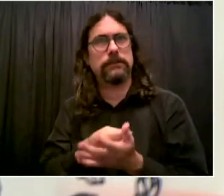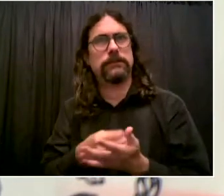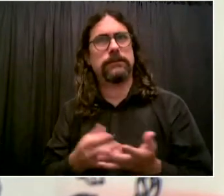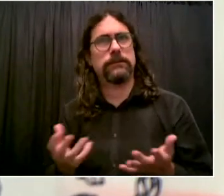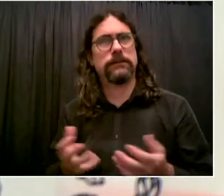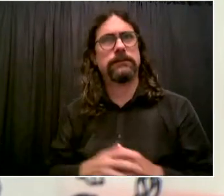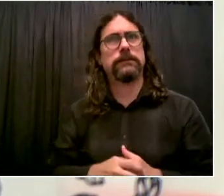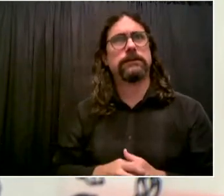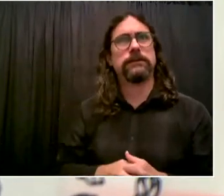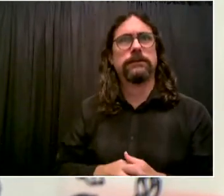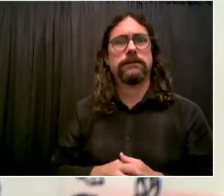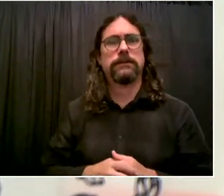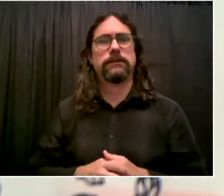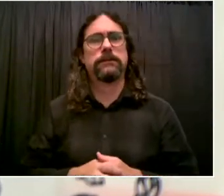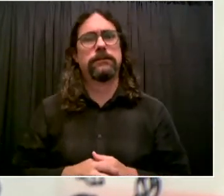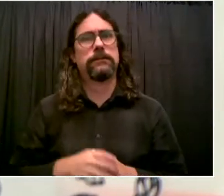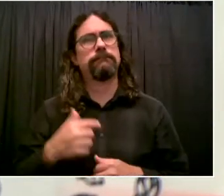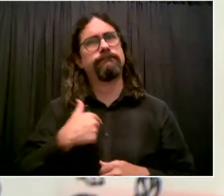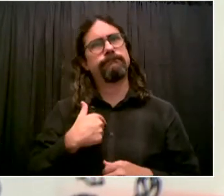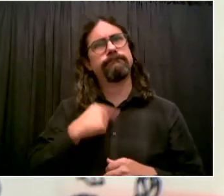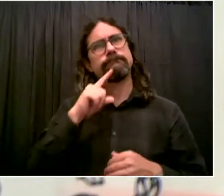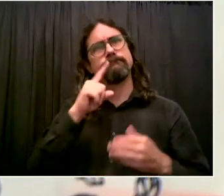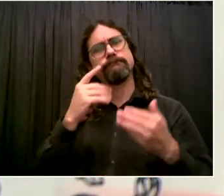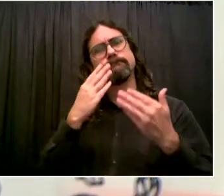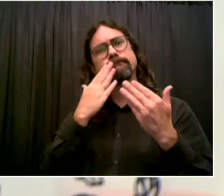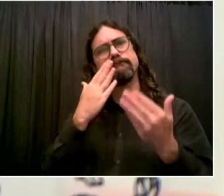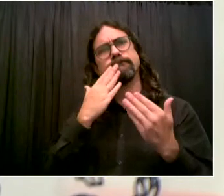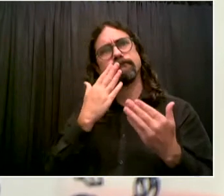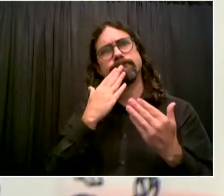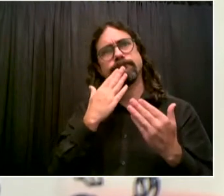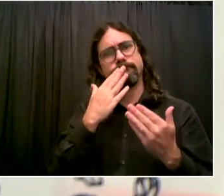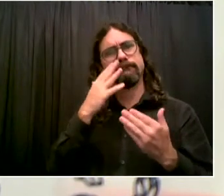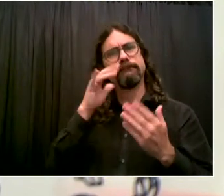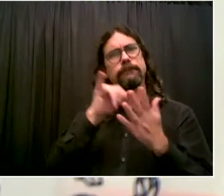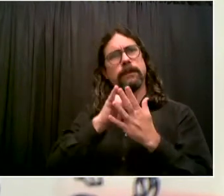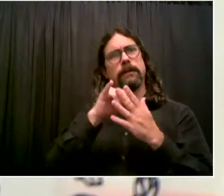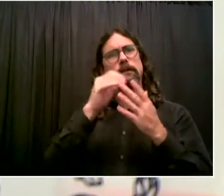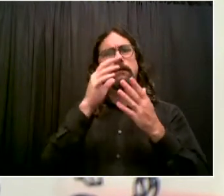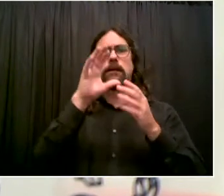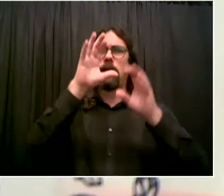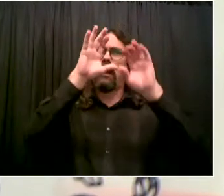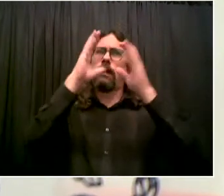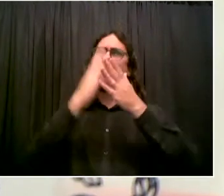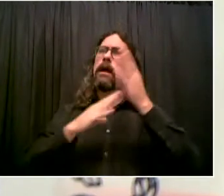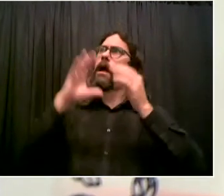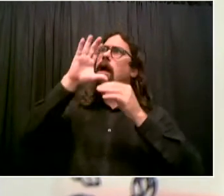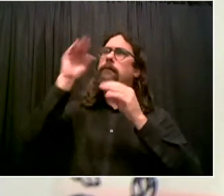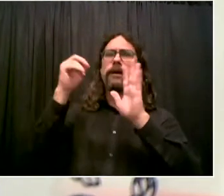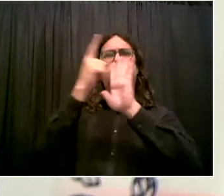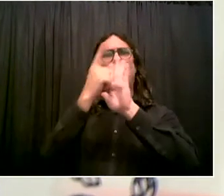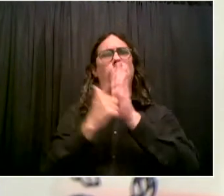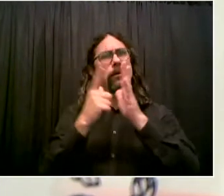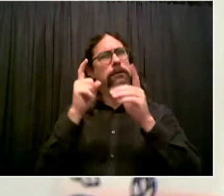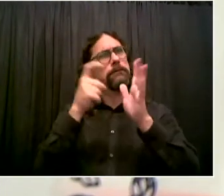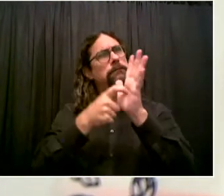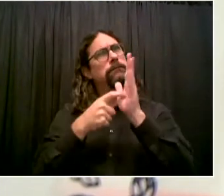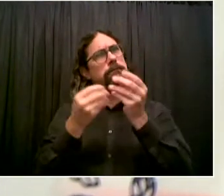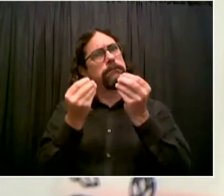BASICALLY WORKED FOR AND NEVER GOT. I'M REALLY APPRECIATIVE FOR THE SICK LEAVE AND FAIR WORK